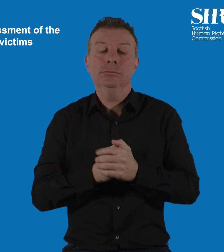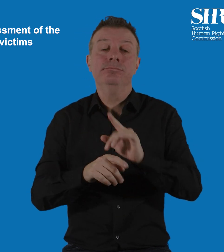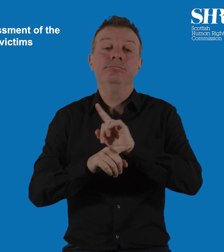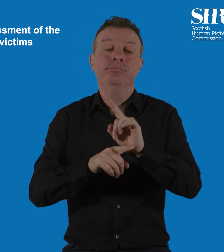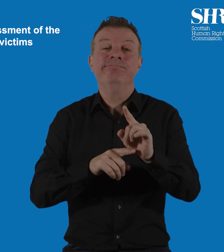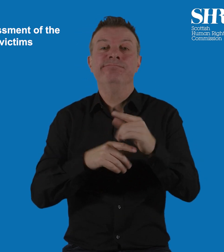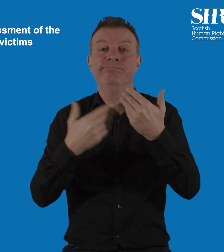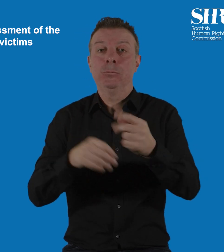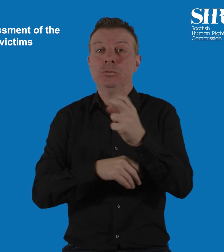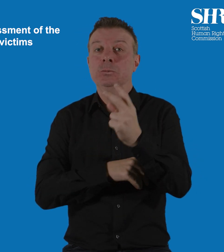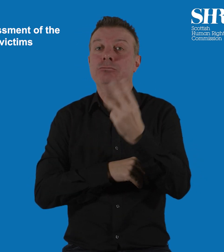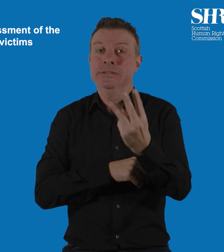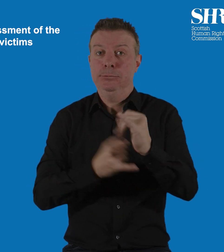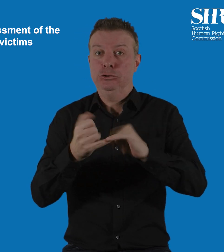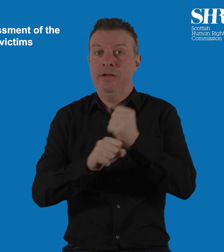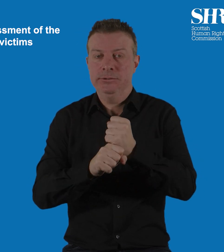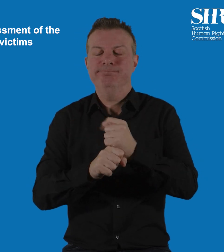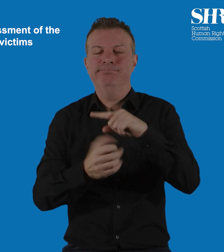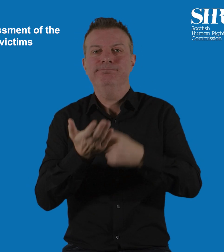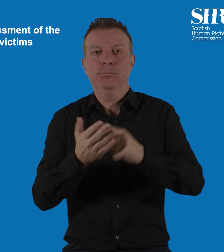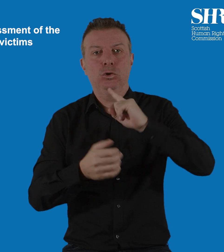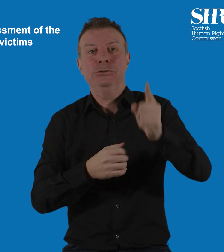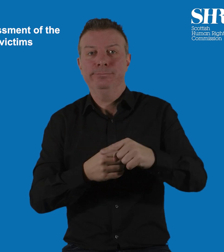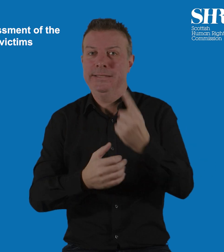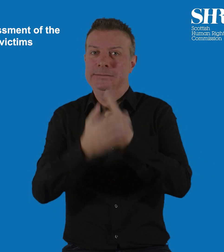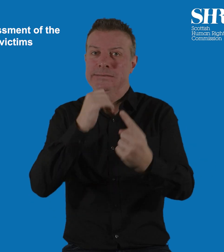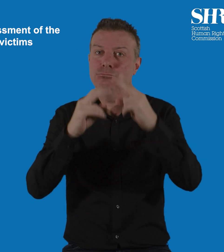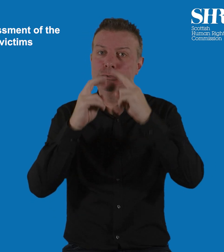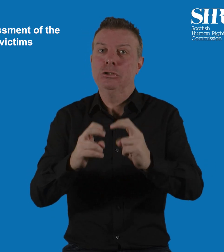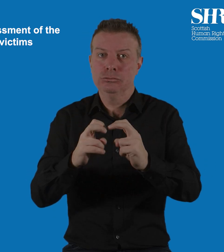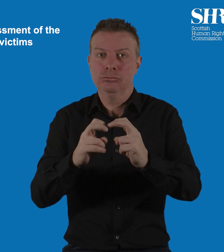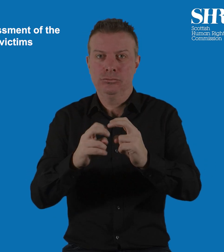As a result, in 2023 the Scottish Government commissioned independent research